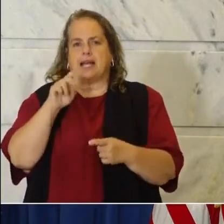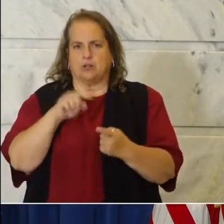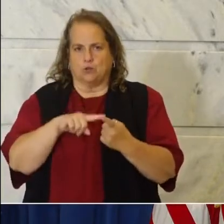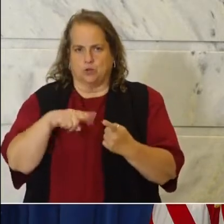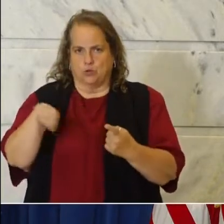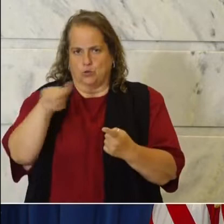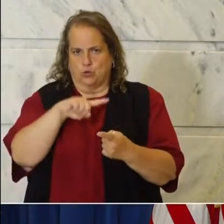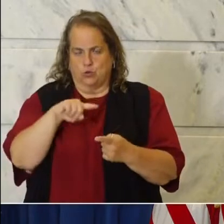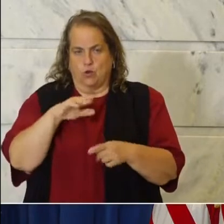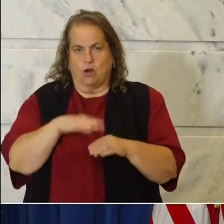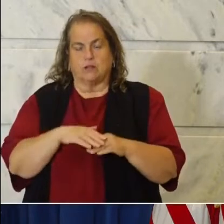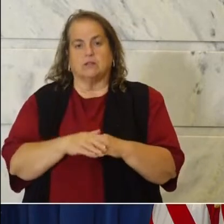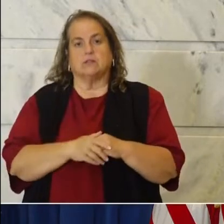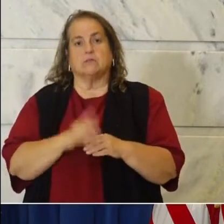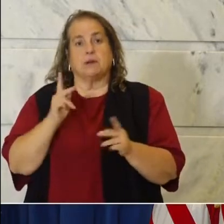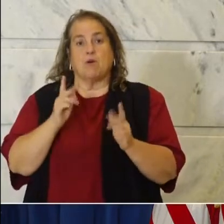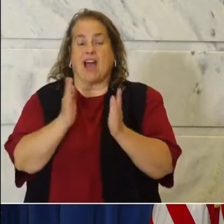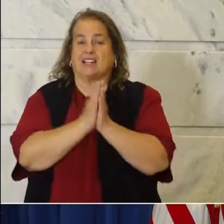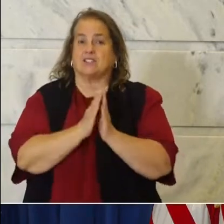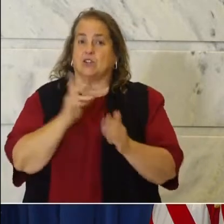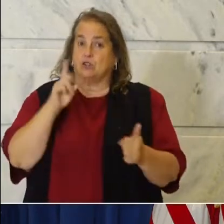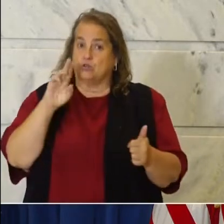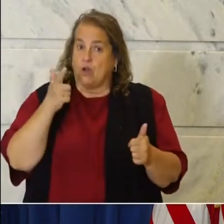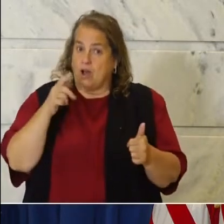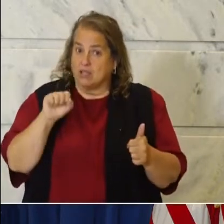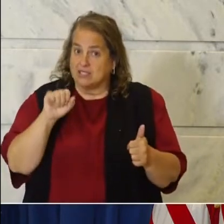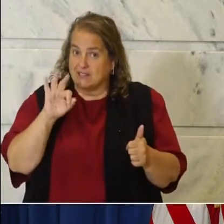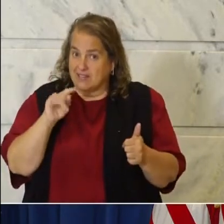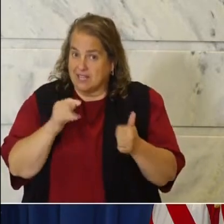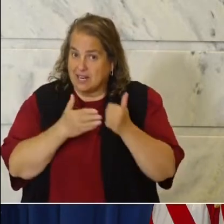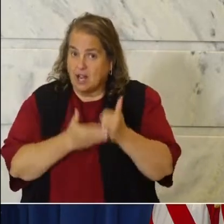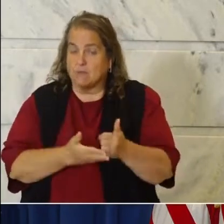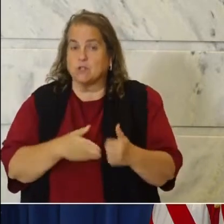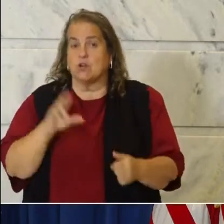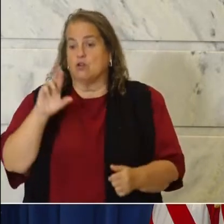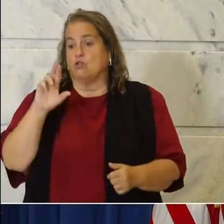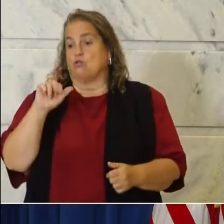people ask about drugs and therapeutics. So from death, Severe is still one of